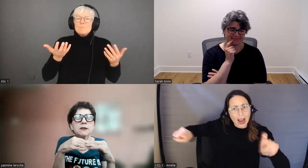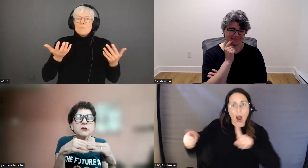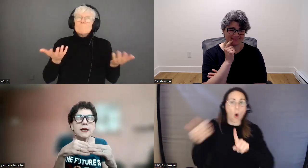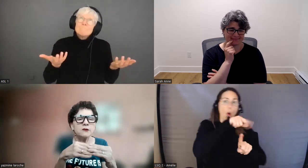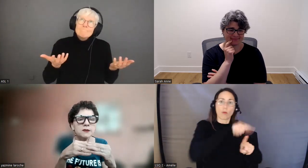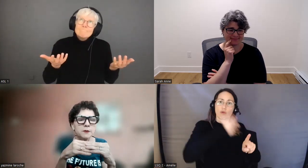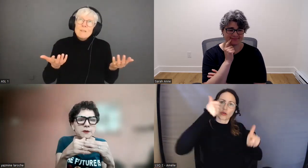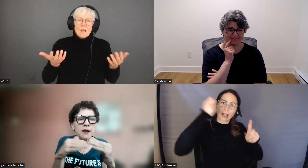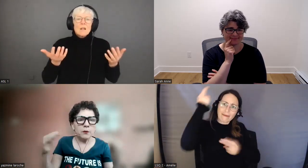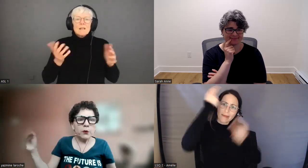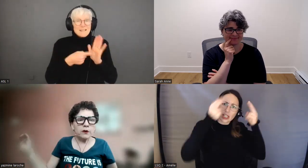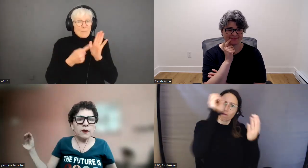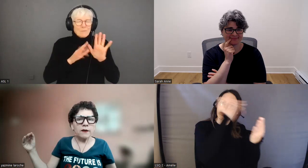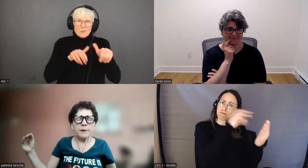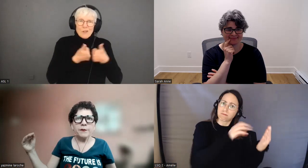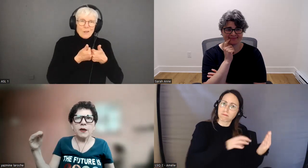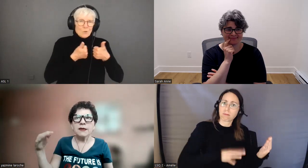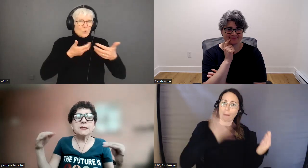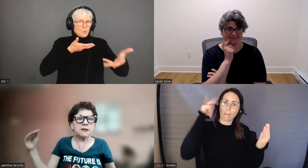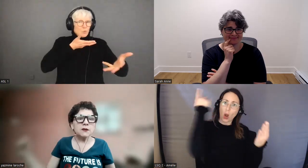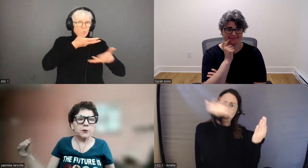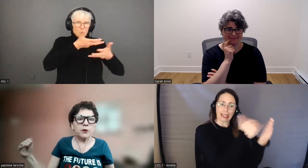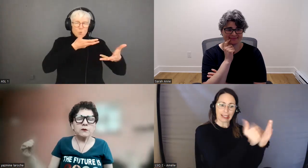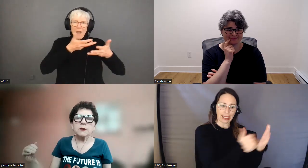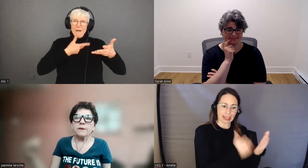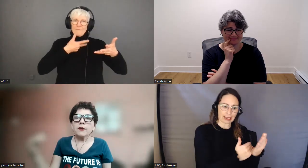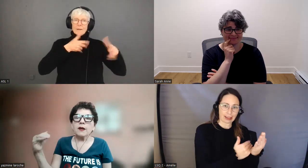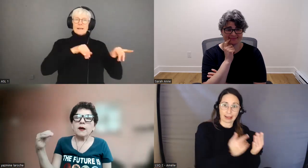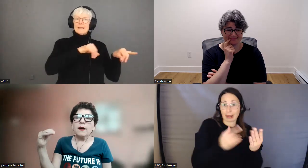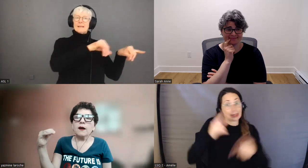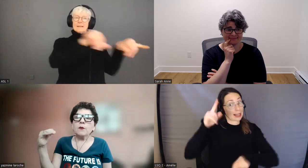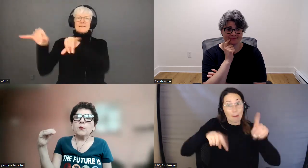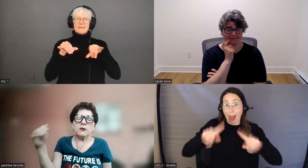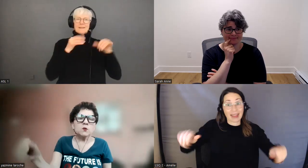it challenging sometimes to have a more uh consistent approach which is why I think something